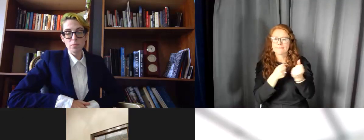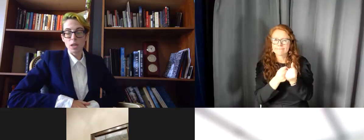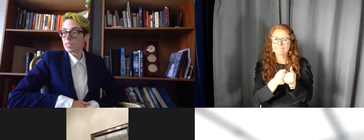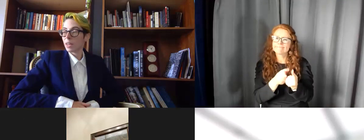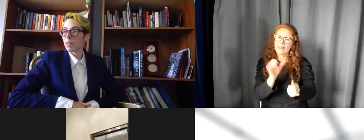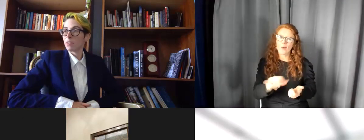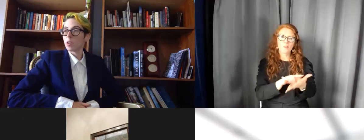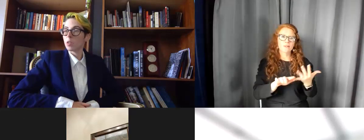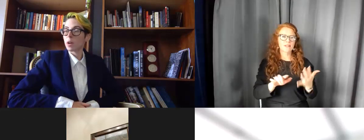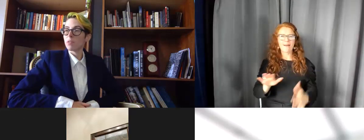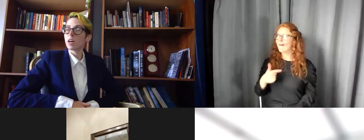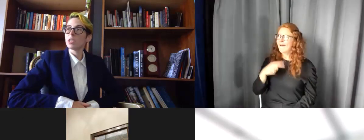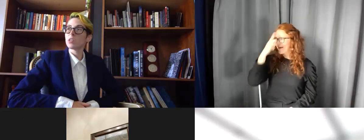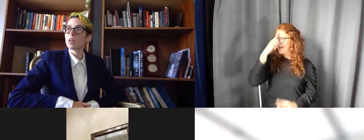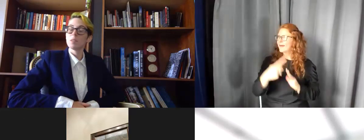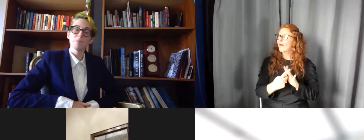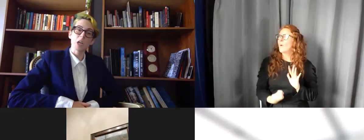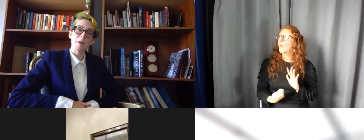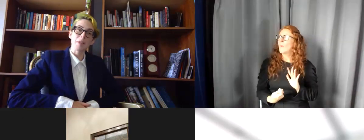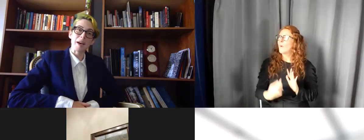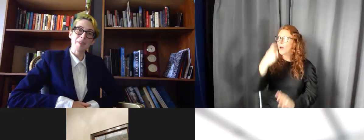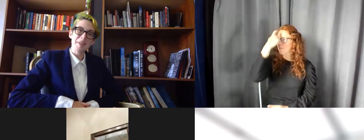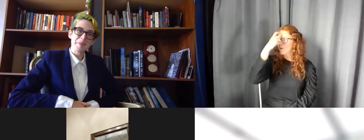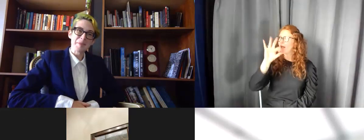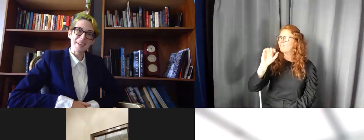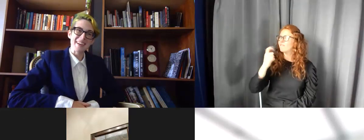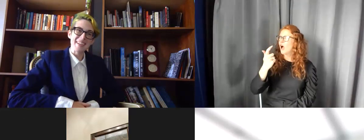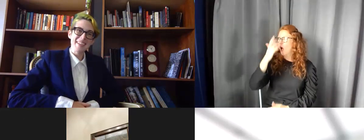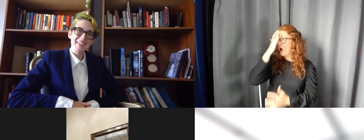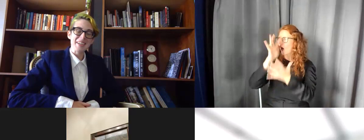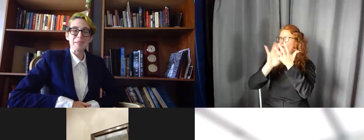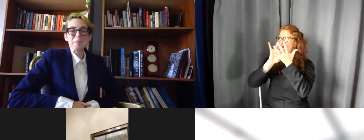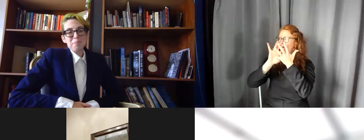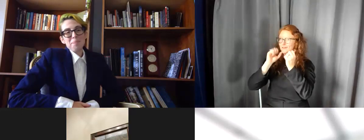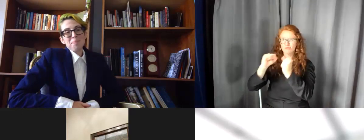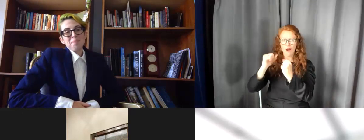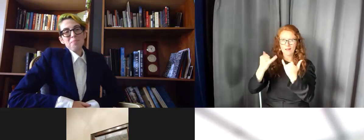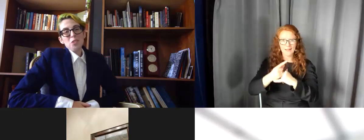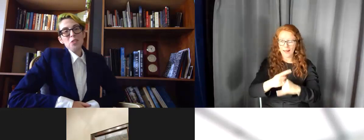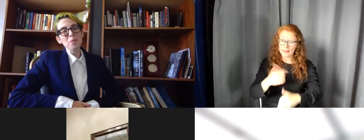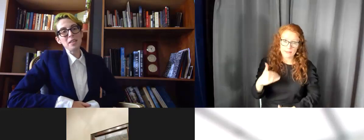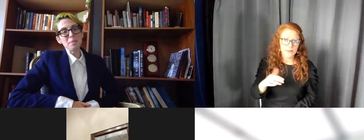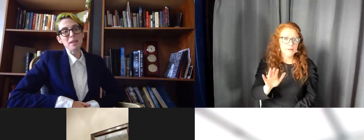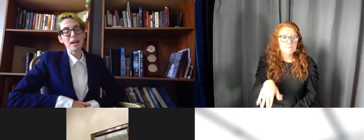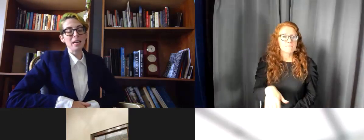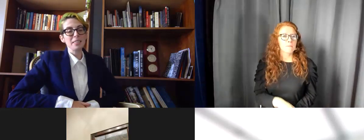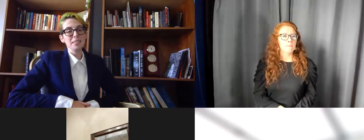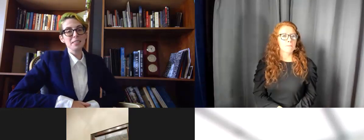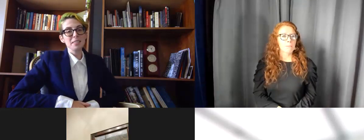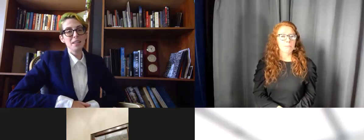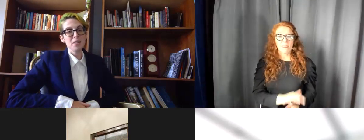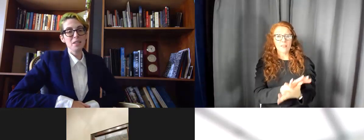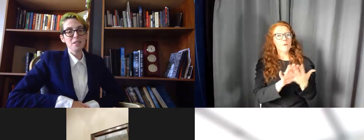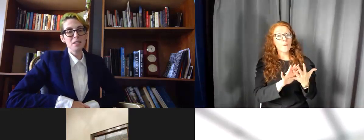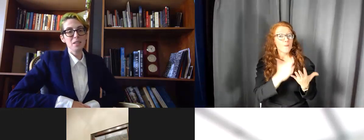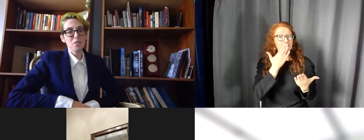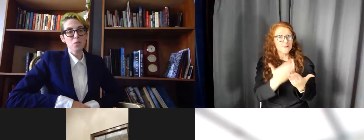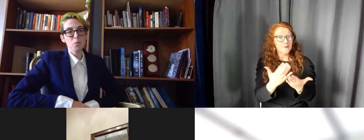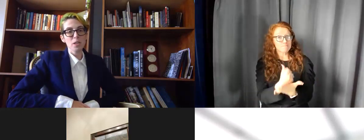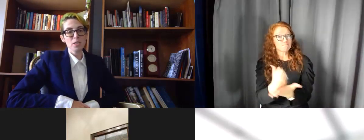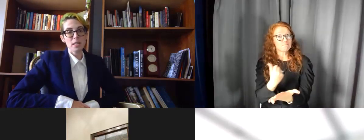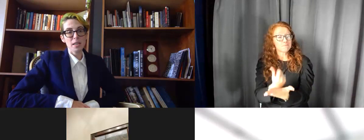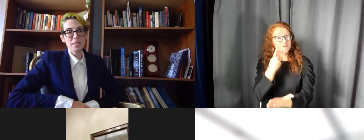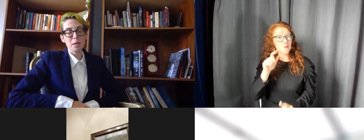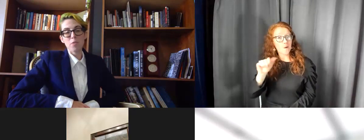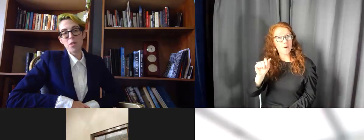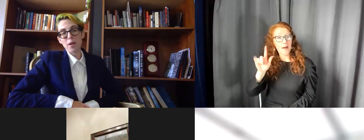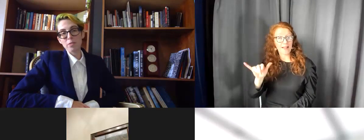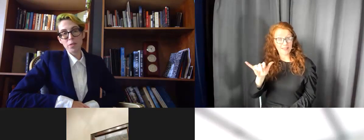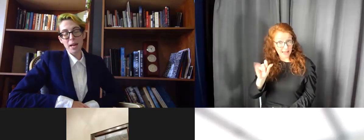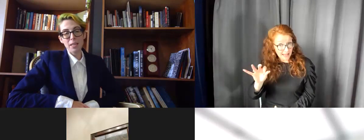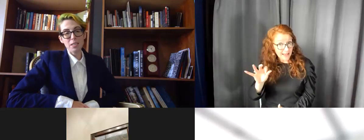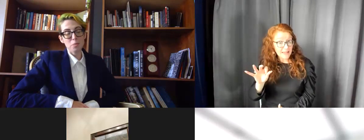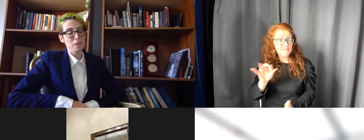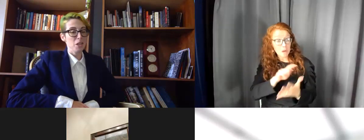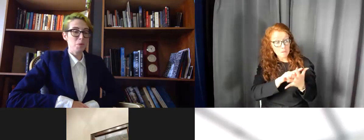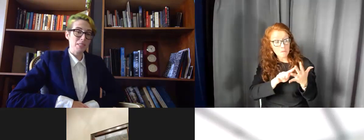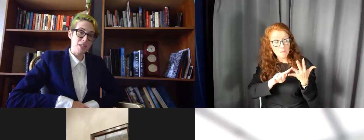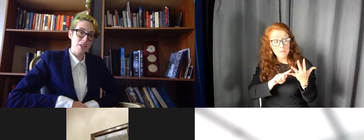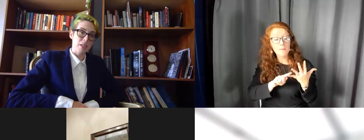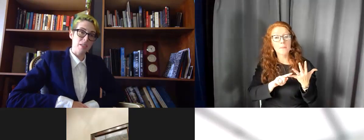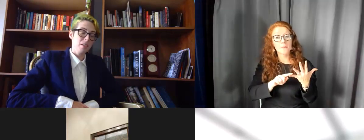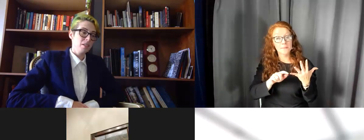Farrah Garland: I can't think of the word. The brain fog is strong. Sorry about that. But anyway. those are great ways to be allies. And then, if you want to take it a step further after that, depending on what state you're in.